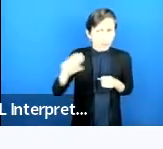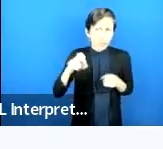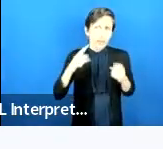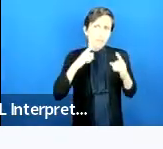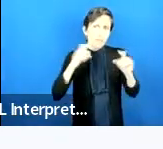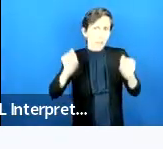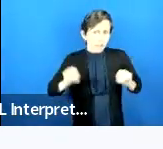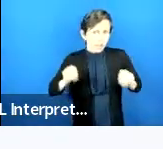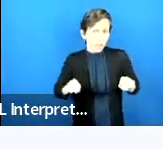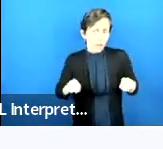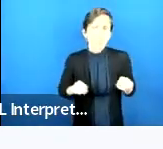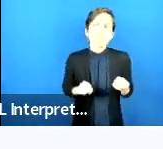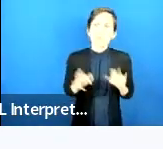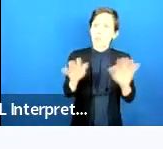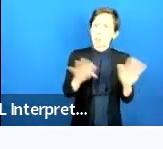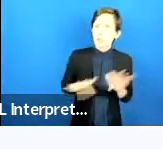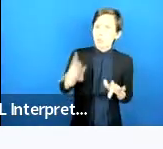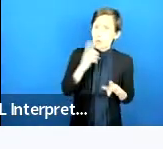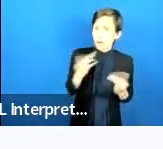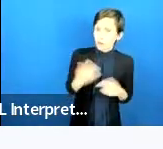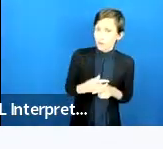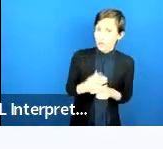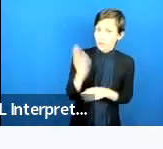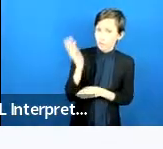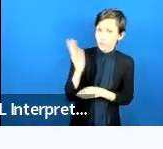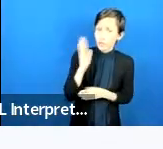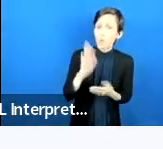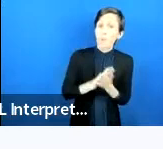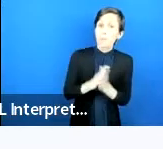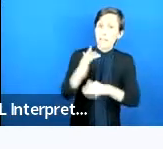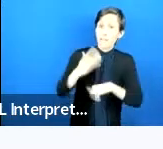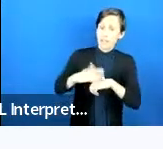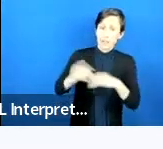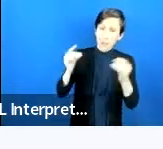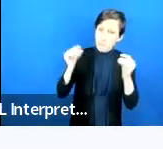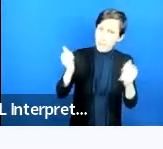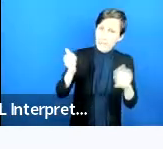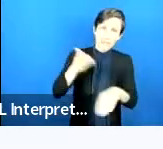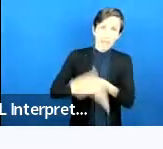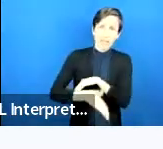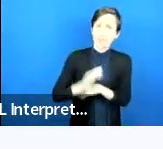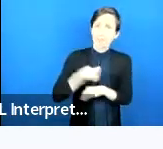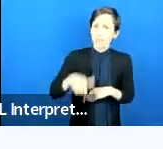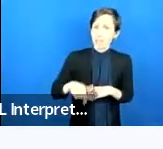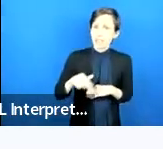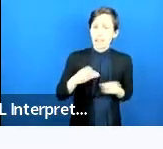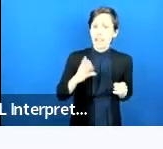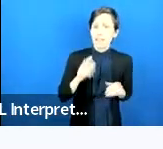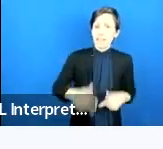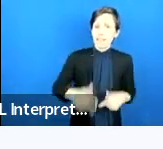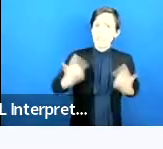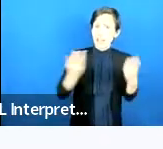The recording for today's presentation will be available immediately following our live stream on diversity.you